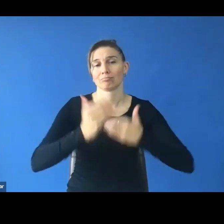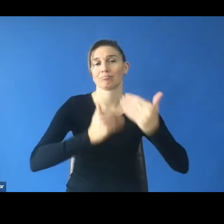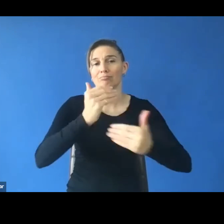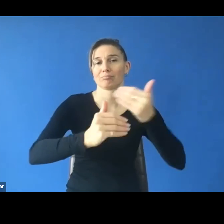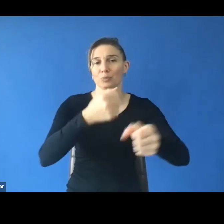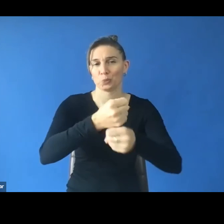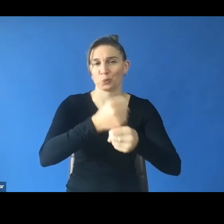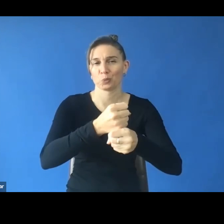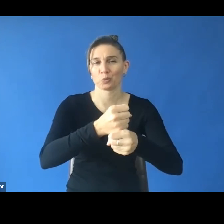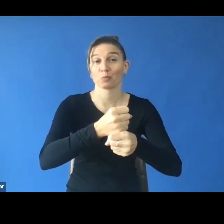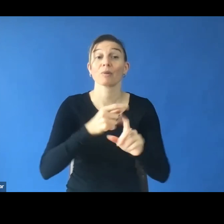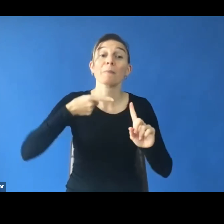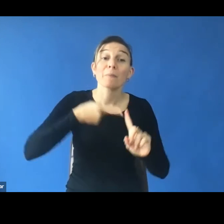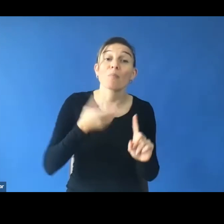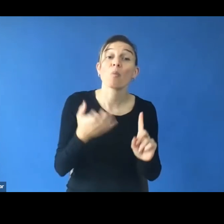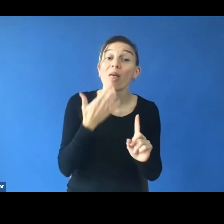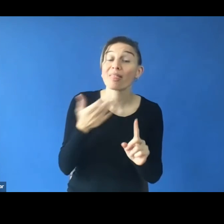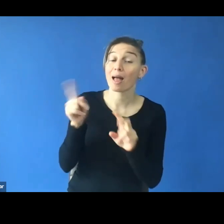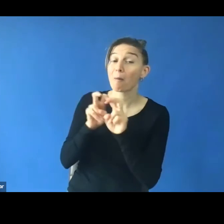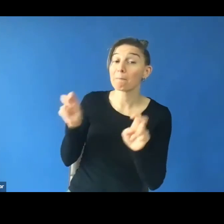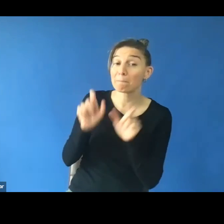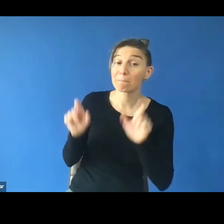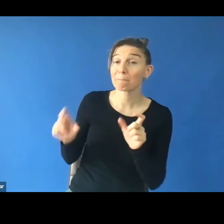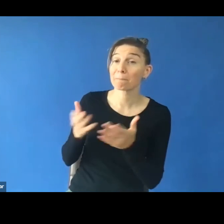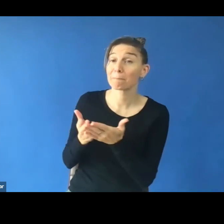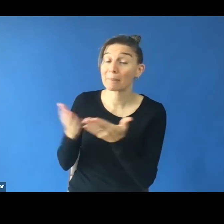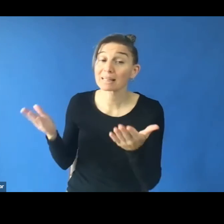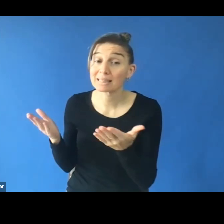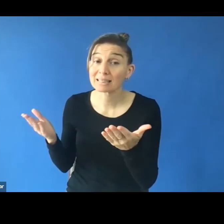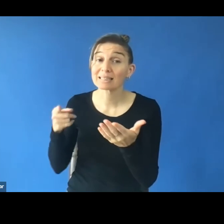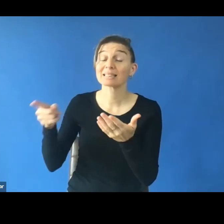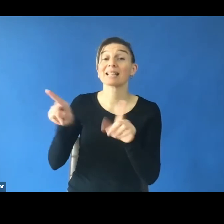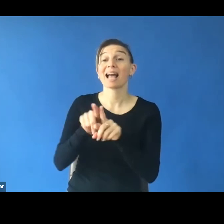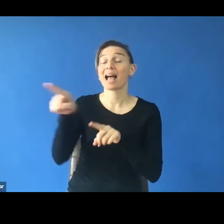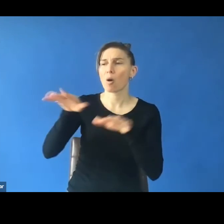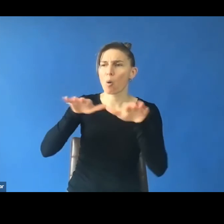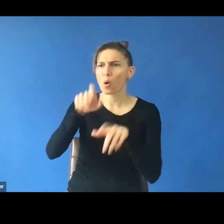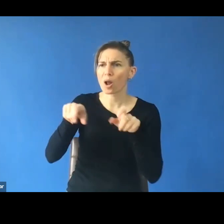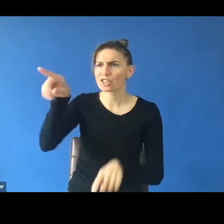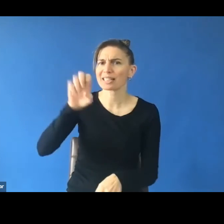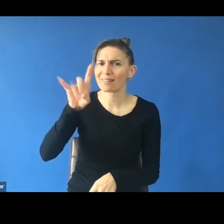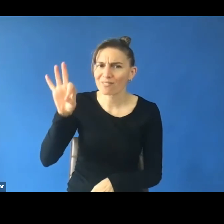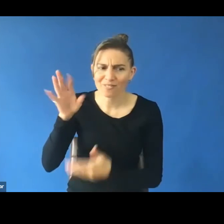I want to thank the panellists today. And the organisers at EDF who have been working behind the scenes